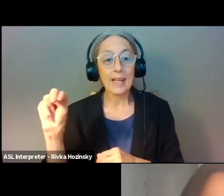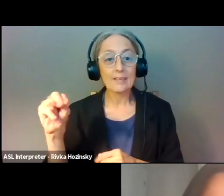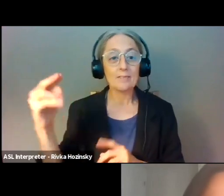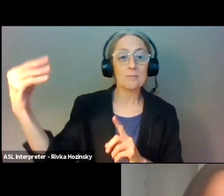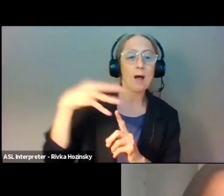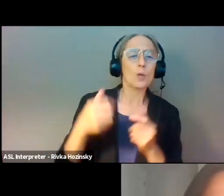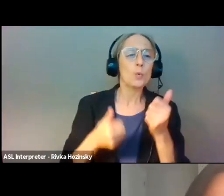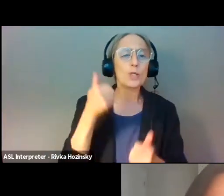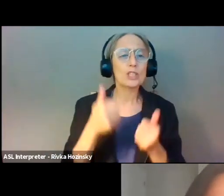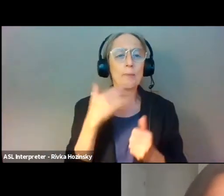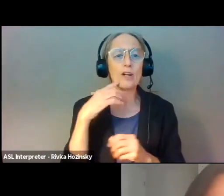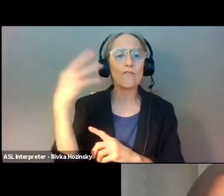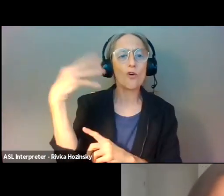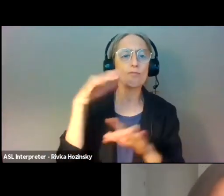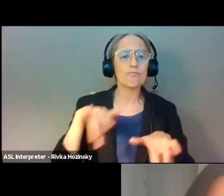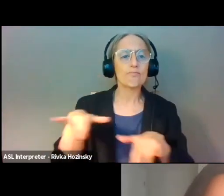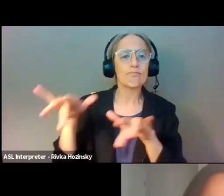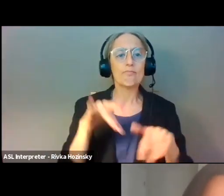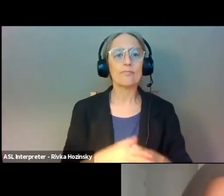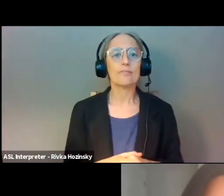This is Risa. I think Brittany and I are both laughing